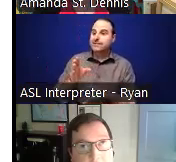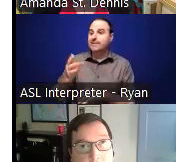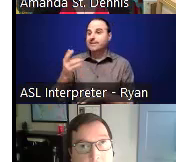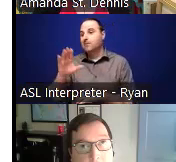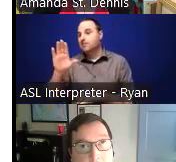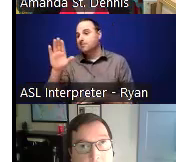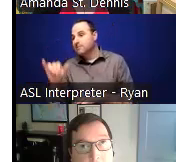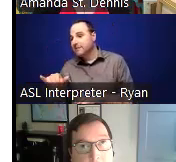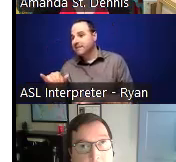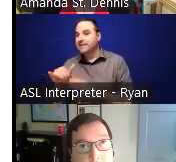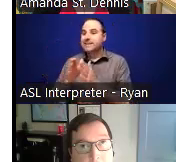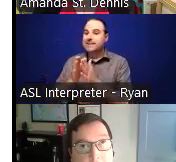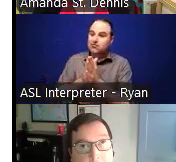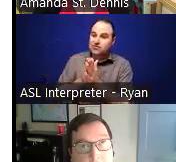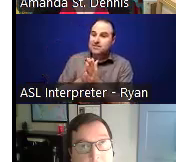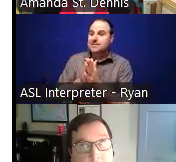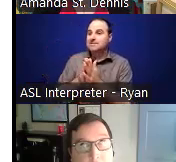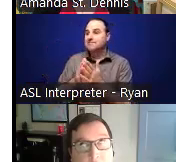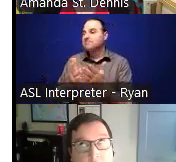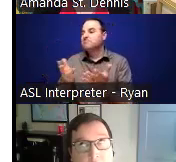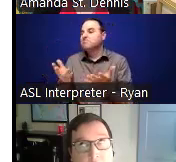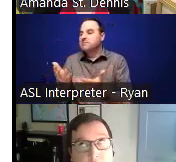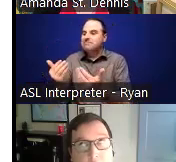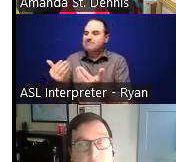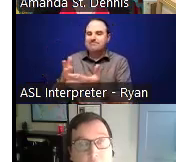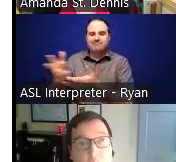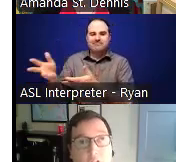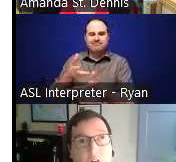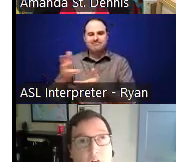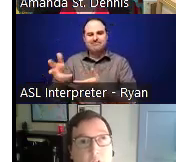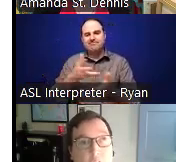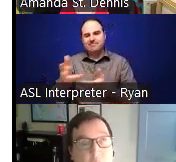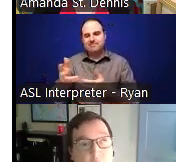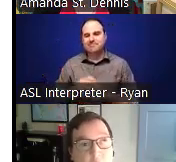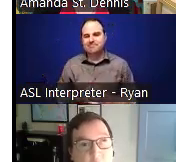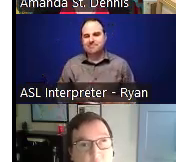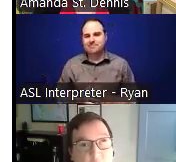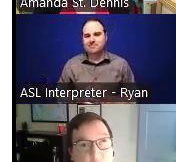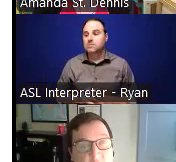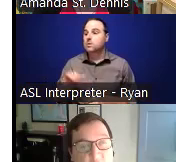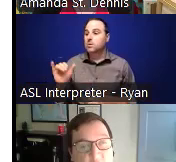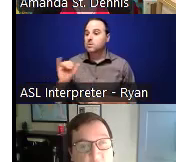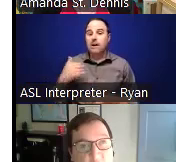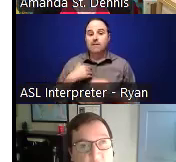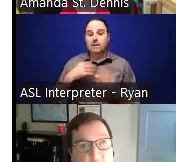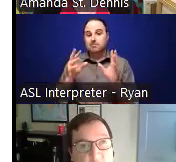get to know each other more. Making sure to have meeting summaries. Everyone wants to be involved,